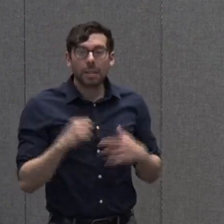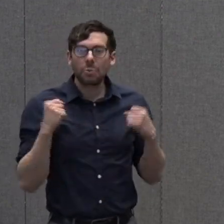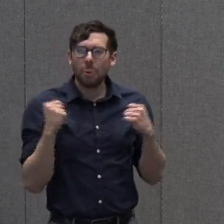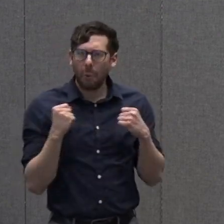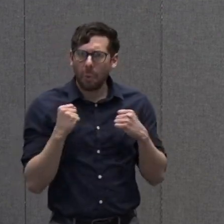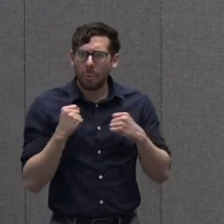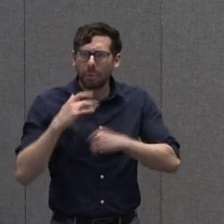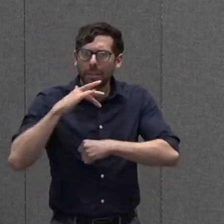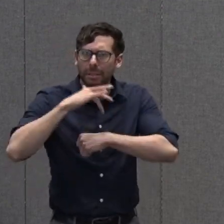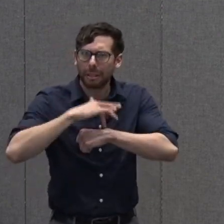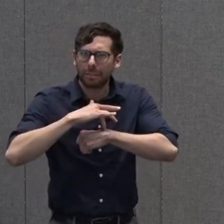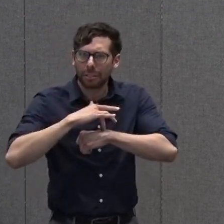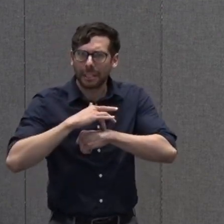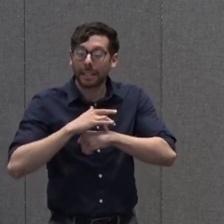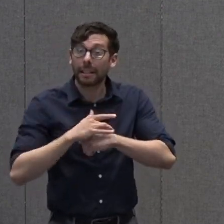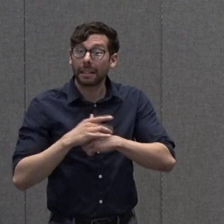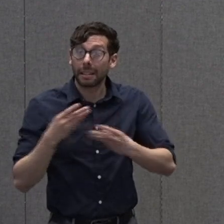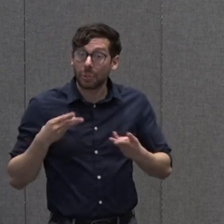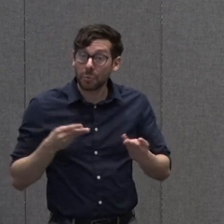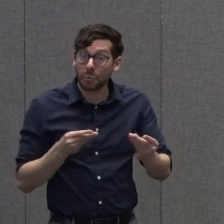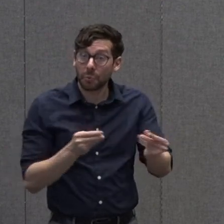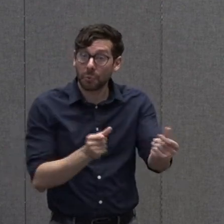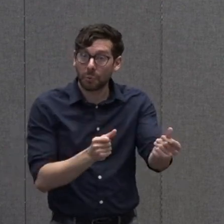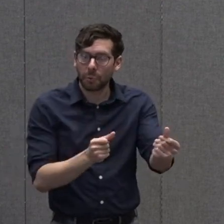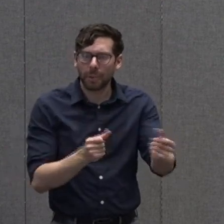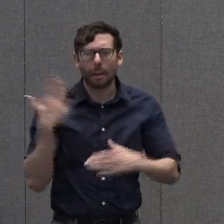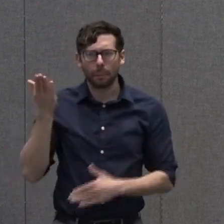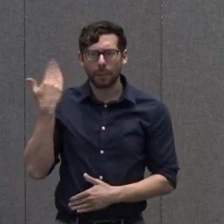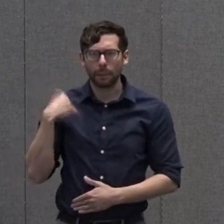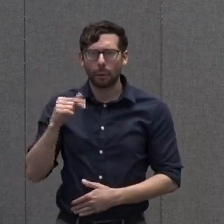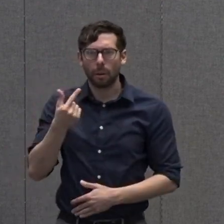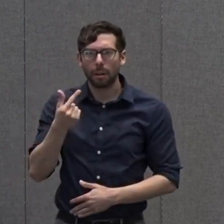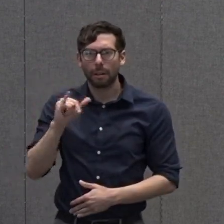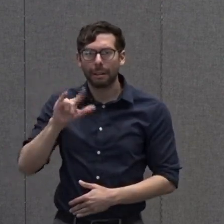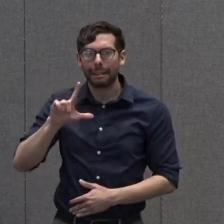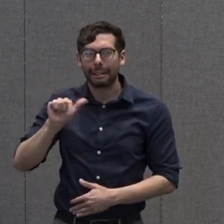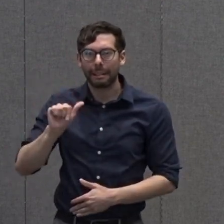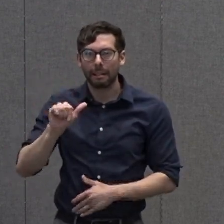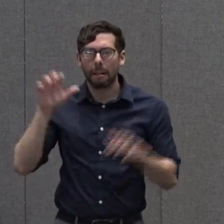unlike the Gila monster who had kind of rough, pointy scales.